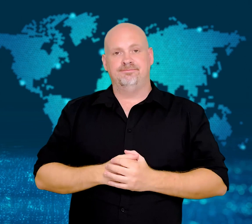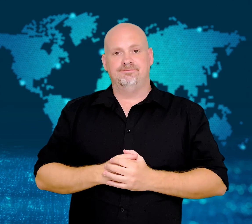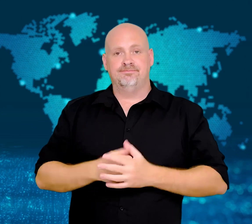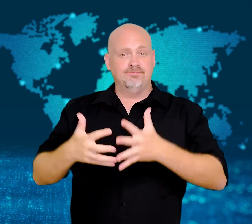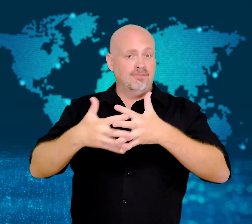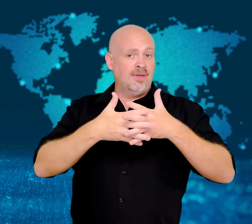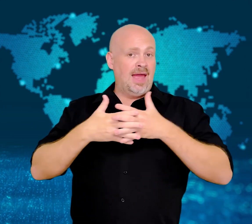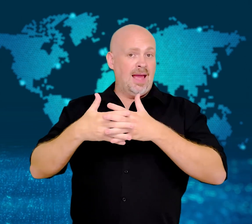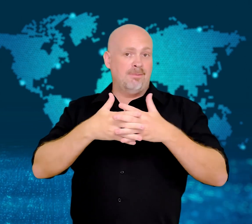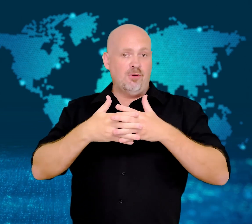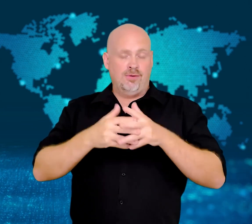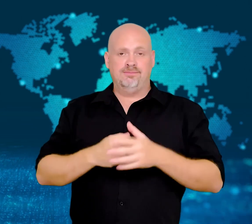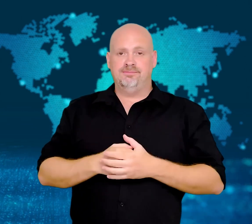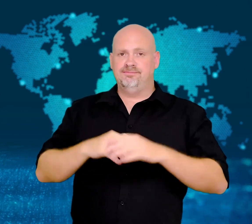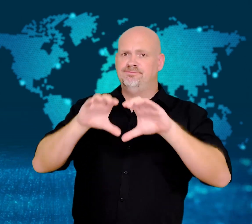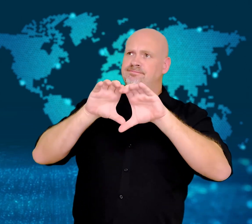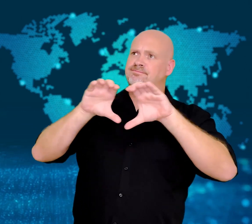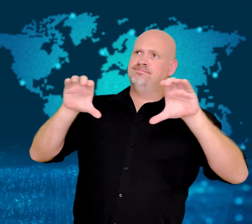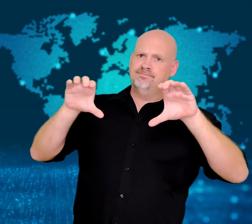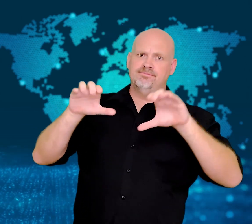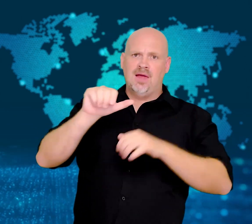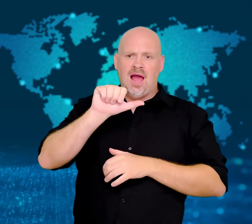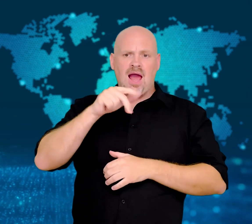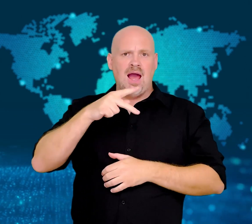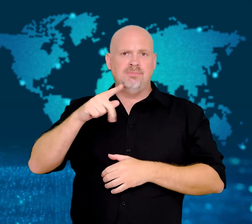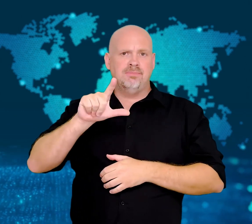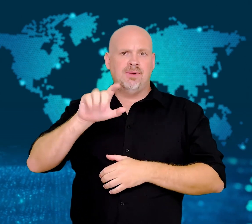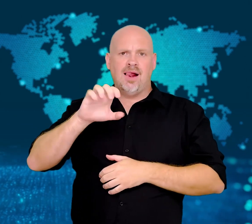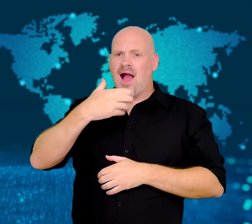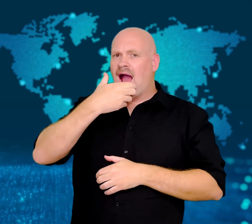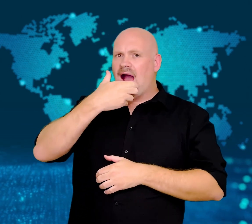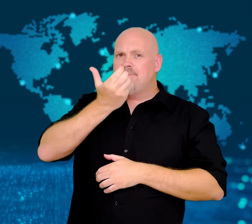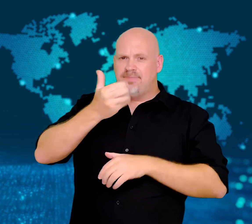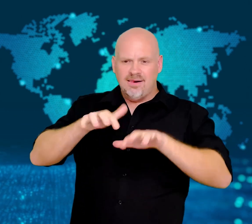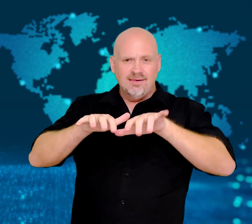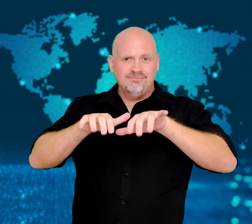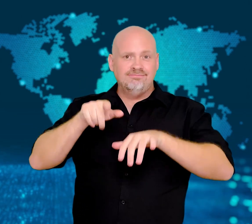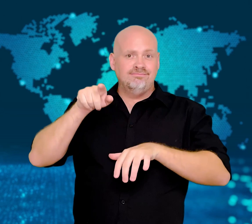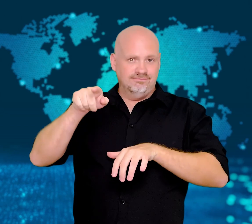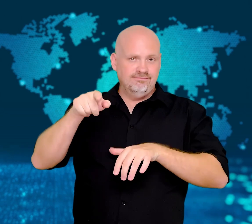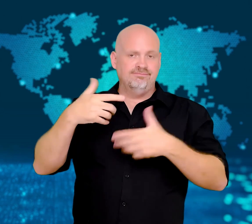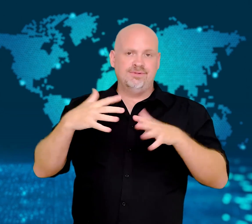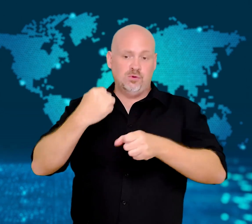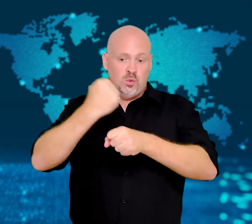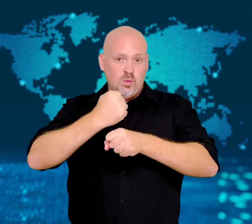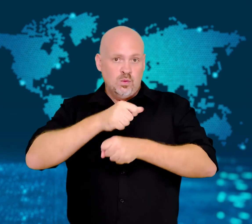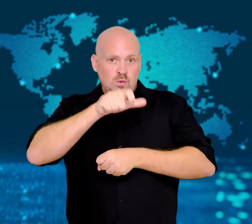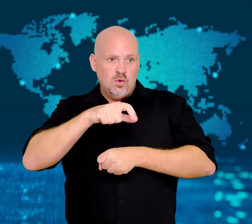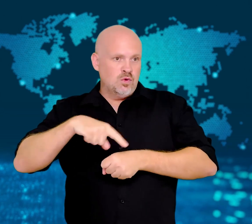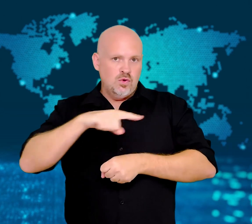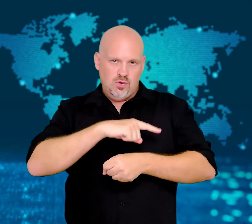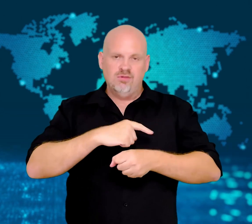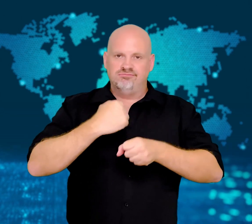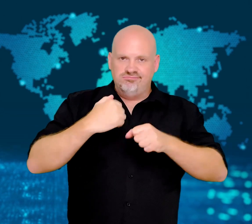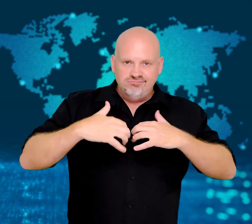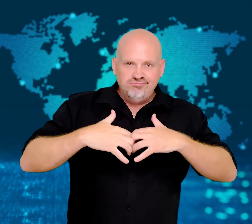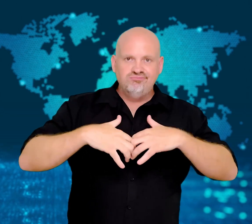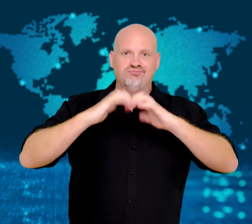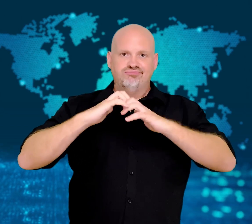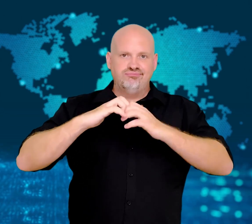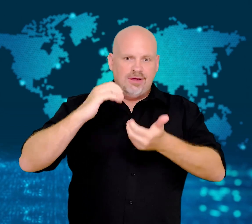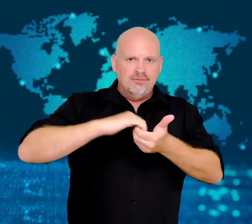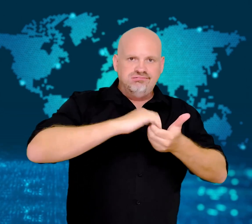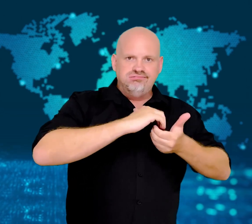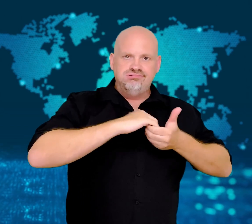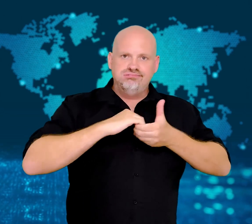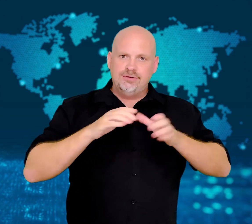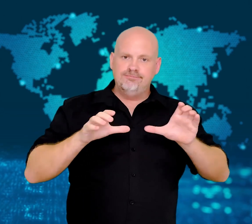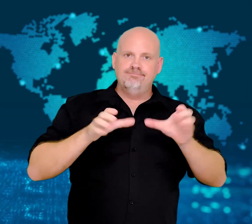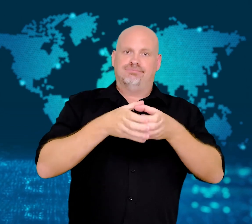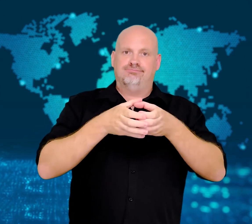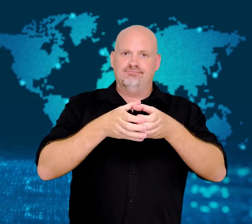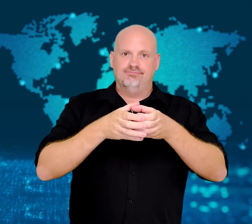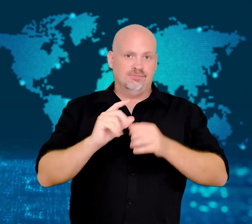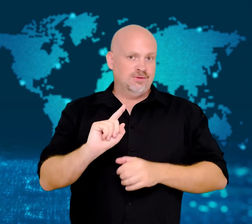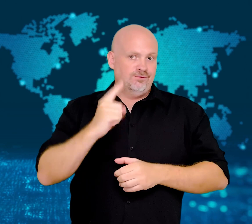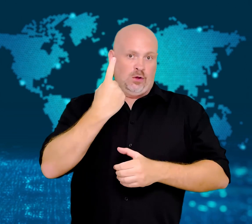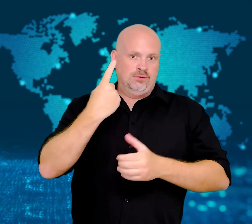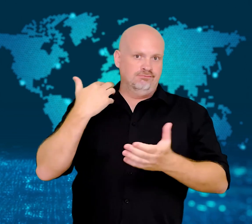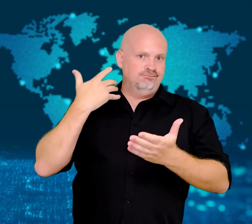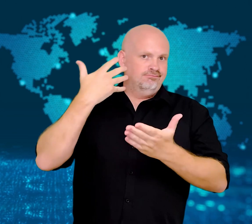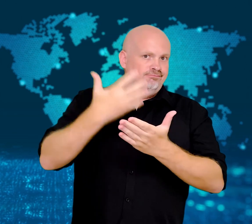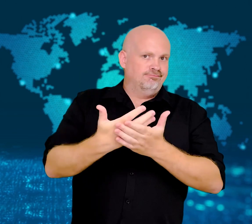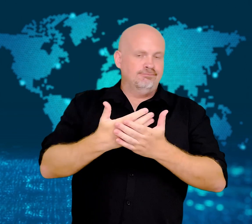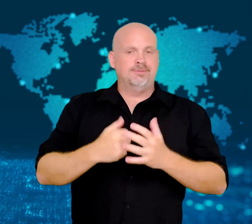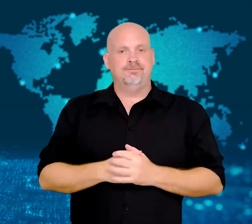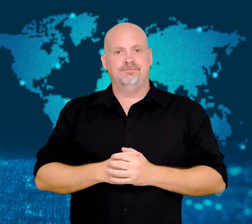First Apple union formed.